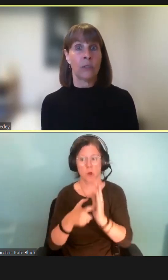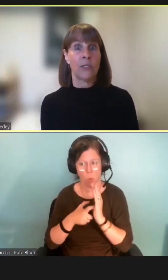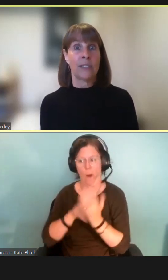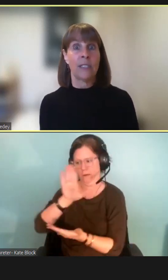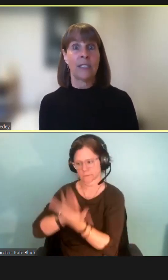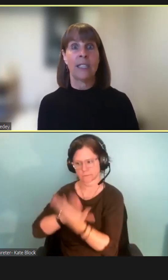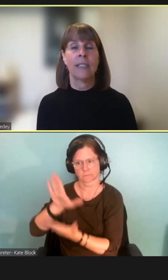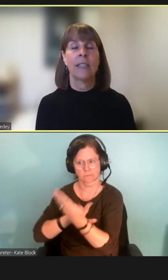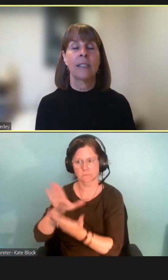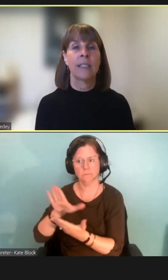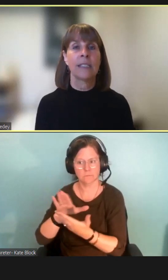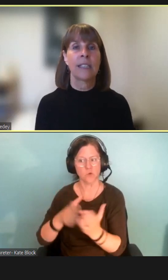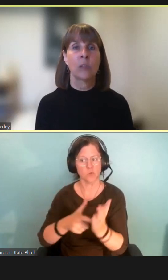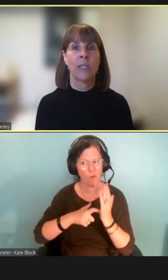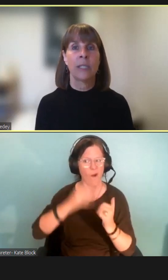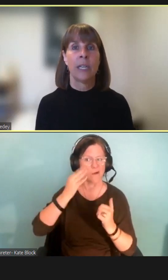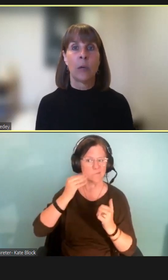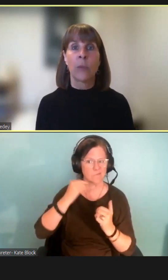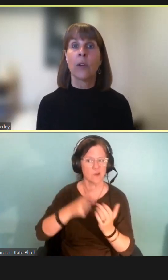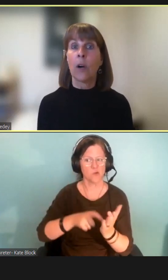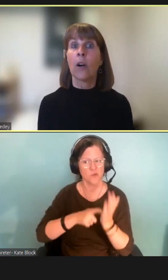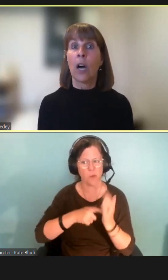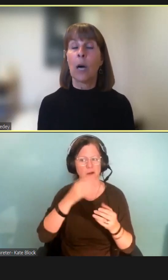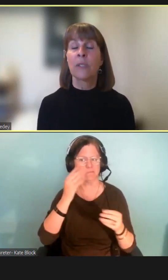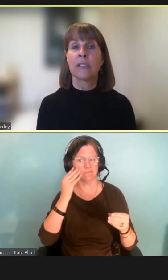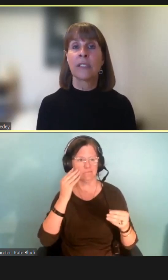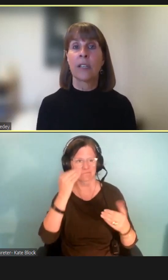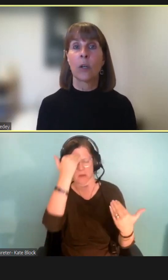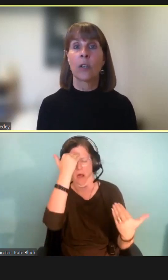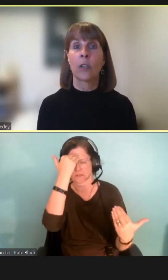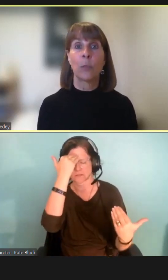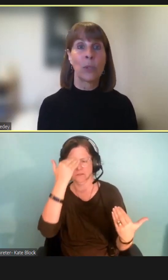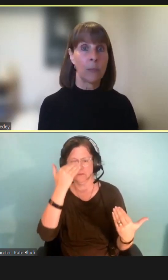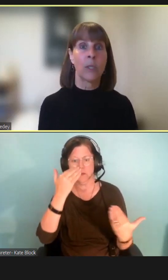facilitating the assessment but there are options that are complete parent